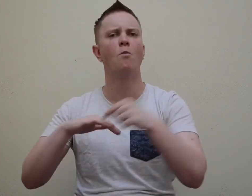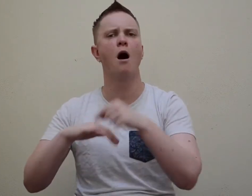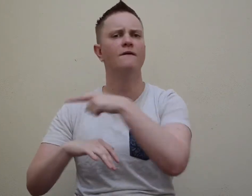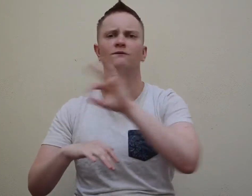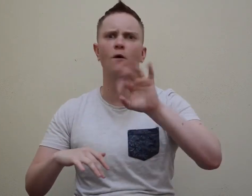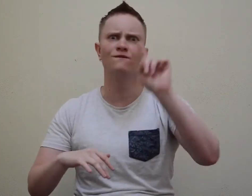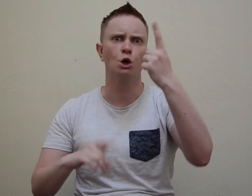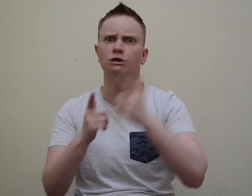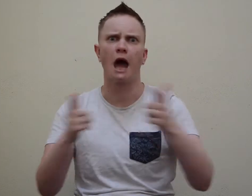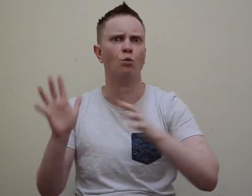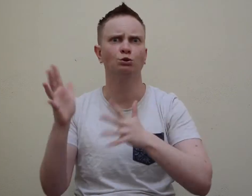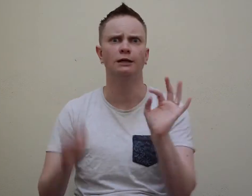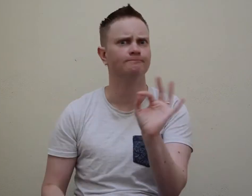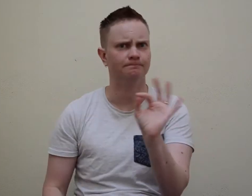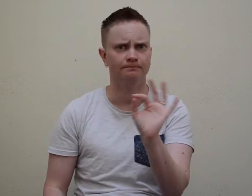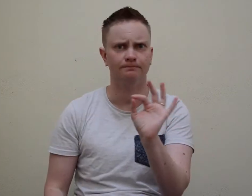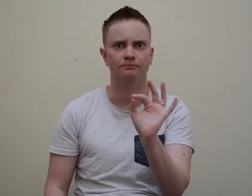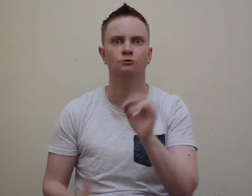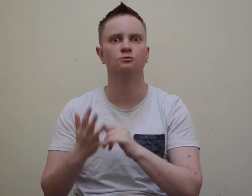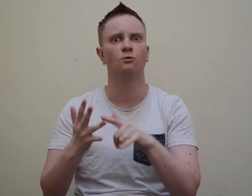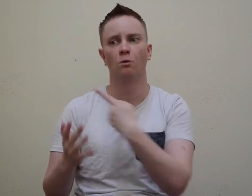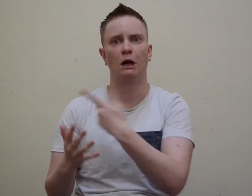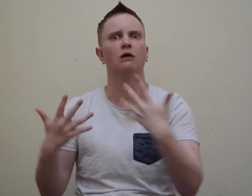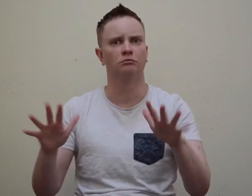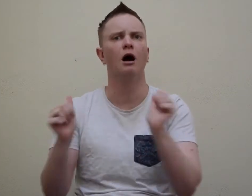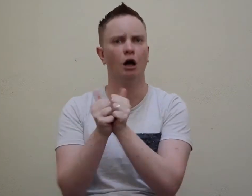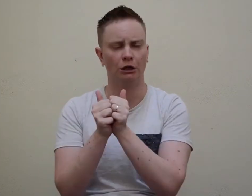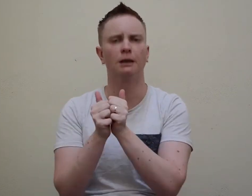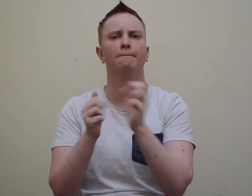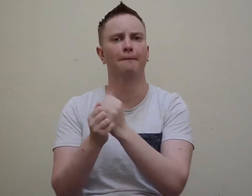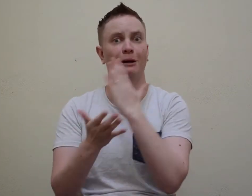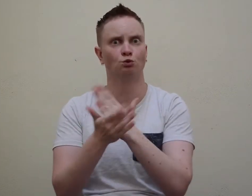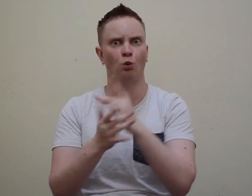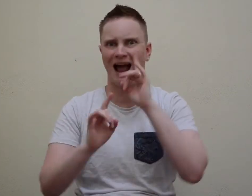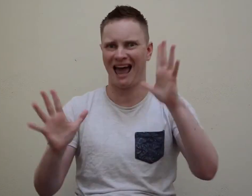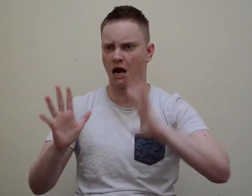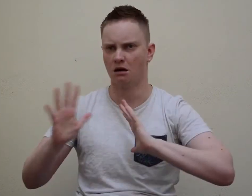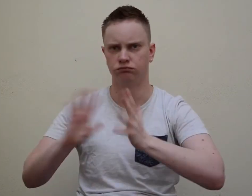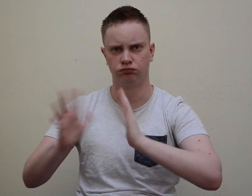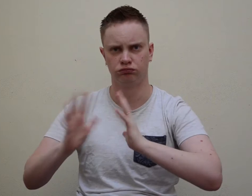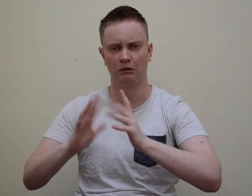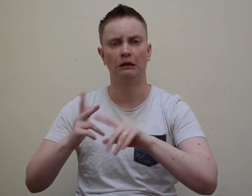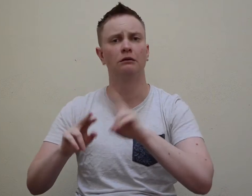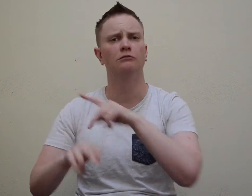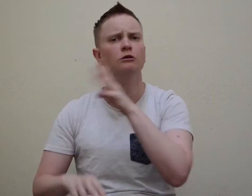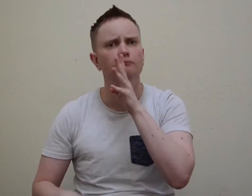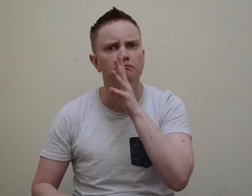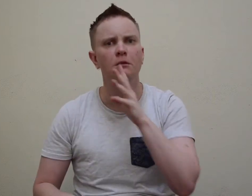because my wife's first language is not Icelandic. So, we've made an agreement that we needed to express ourselves clearly.